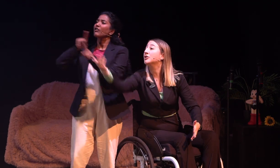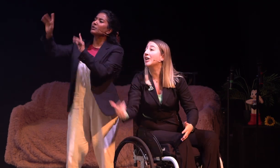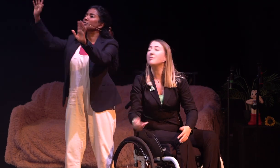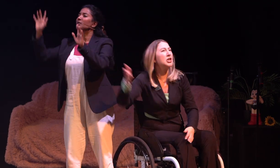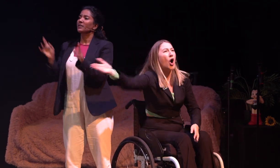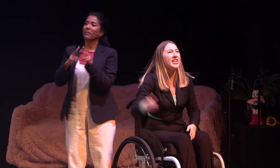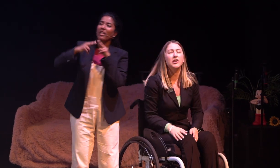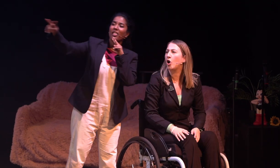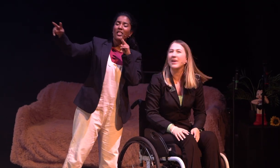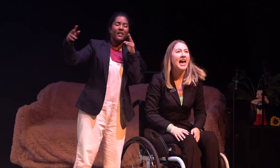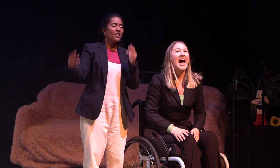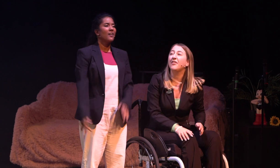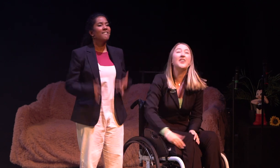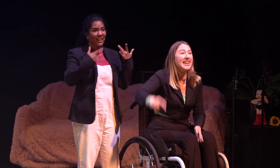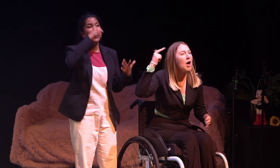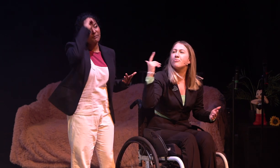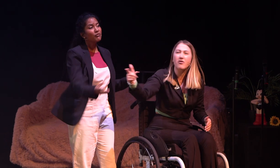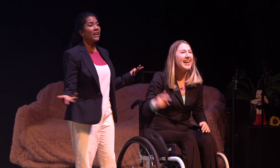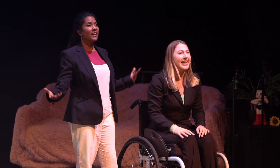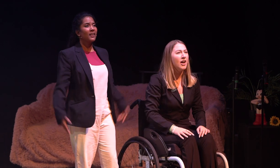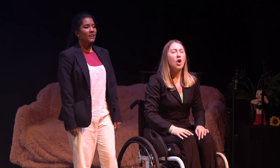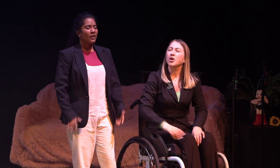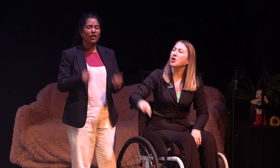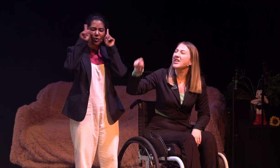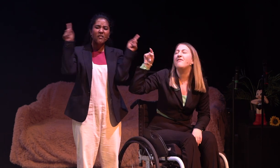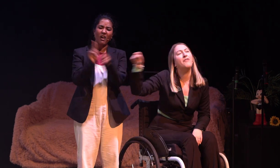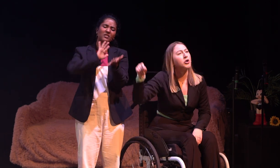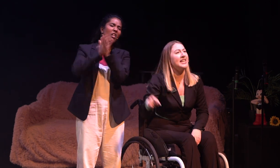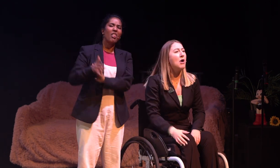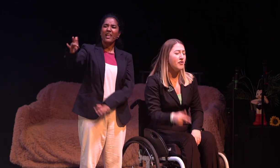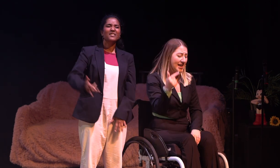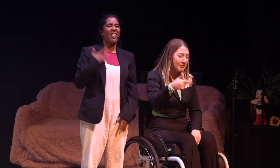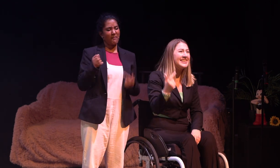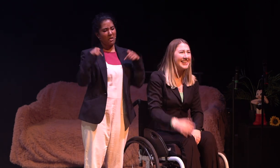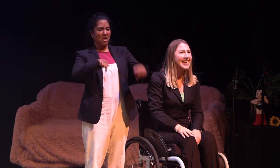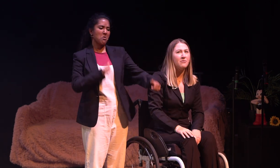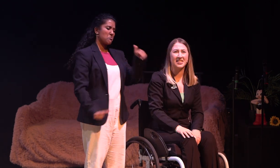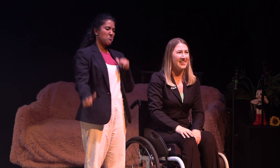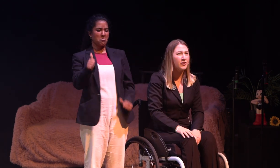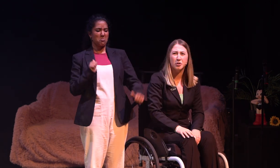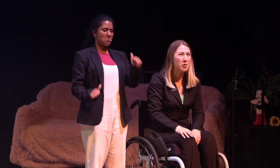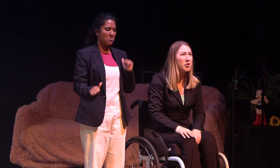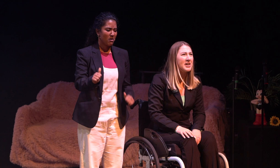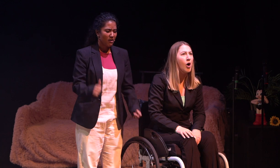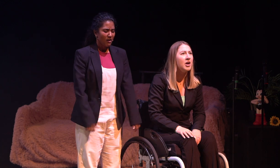Uni fucks him over and there's me sitting here with a silver spoon in me